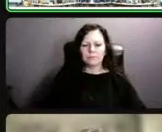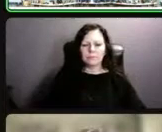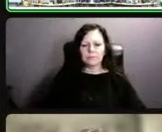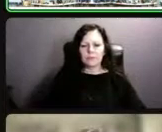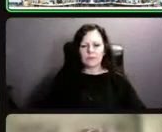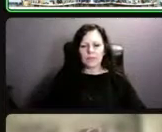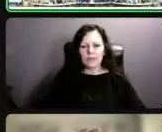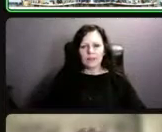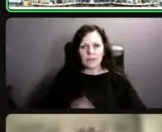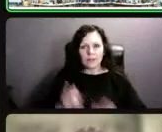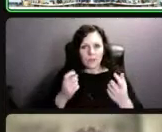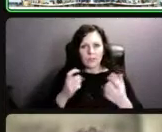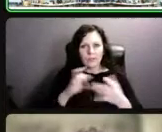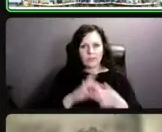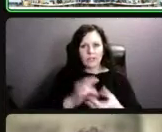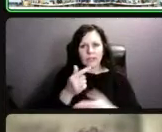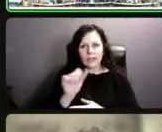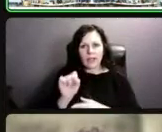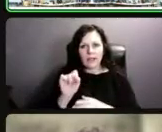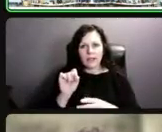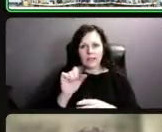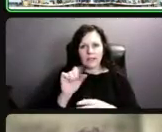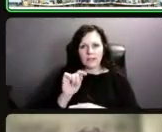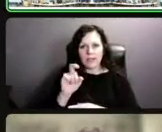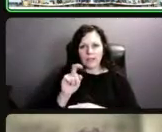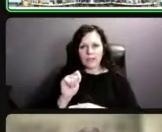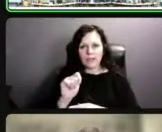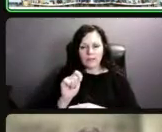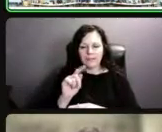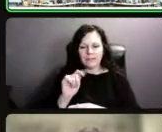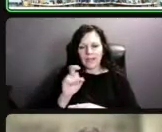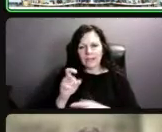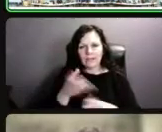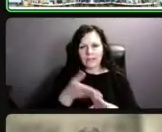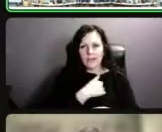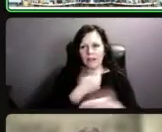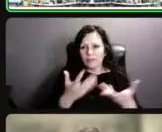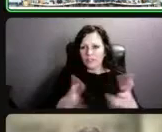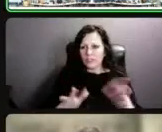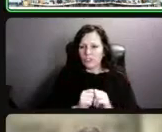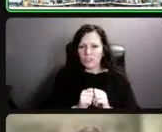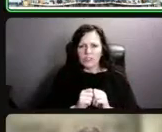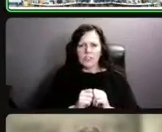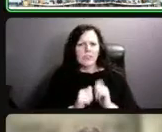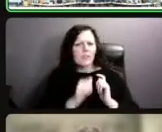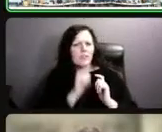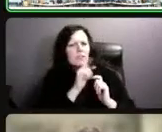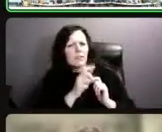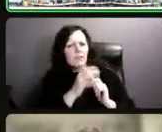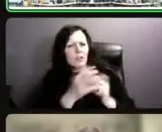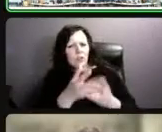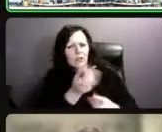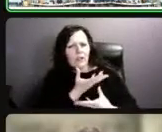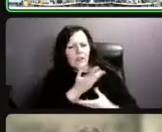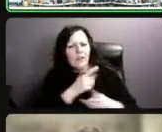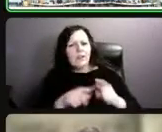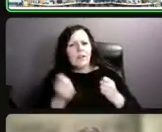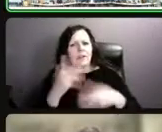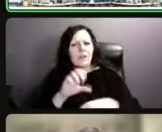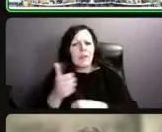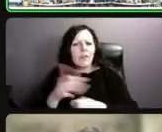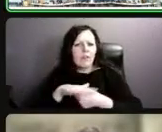AND THERE ARE NO ERRORS THAT WE